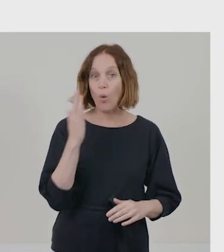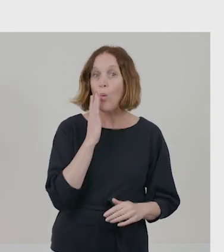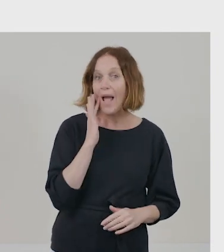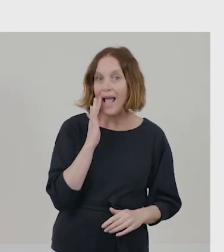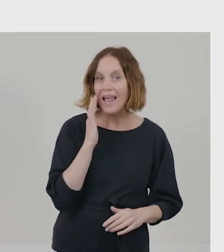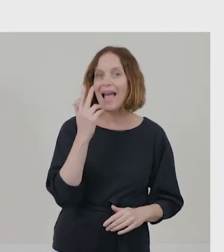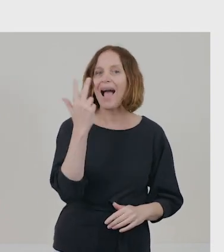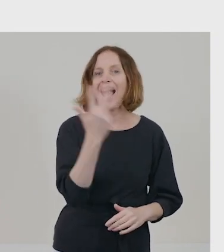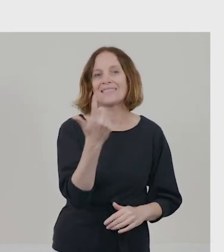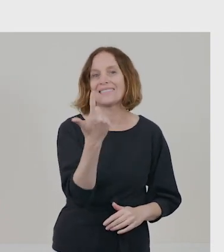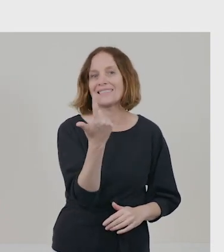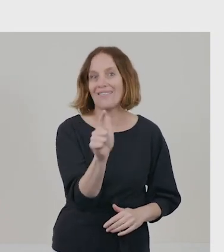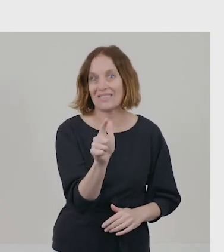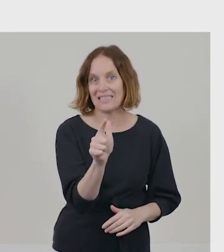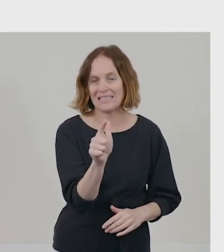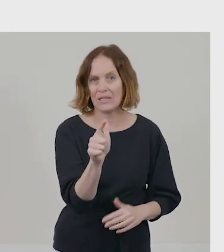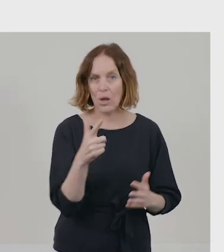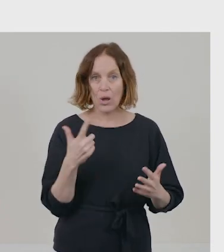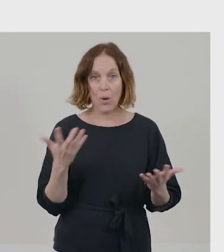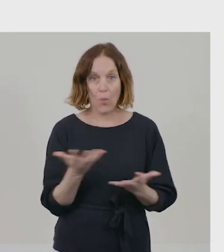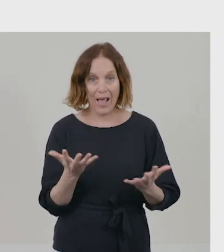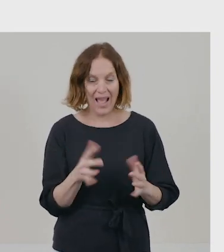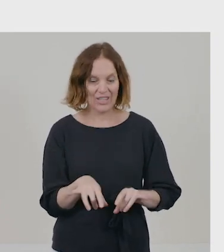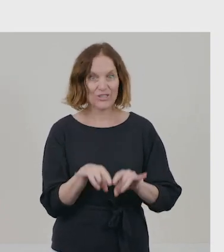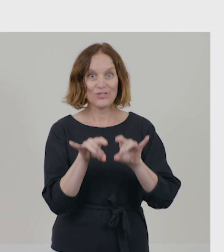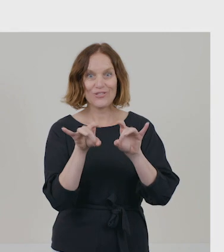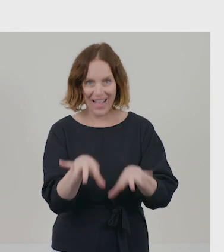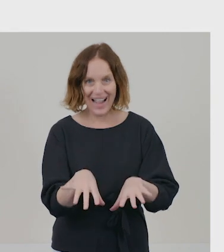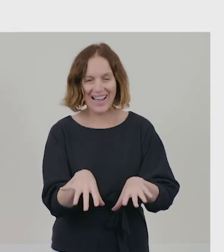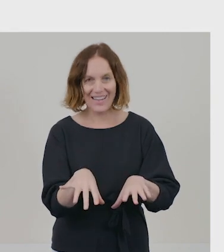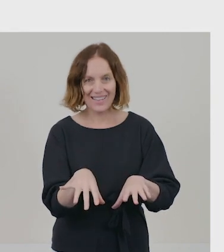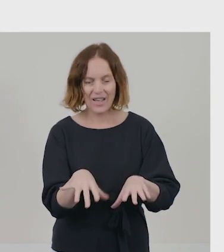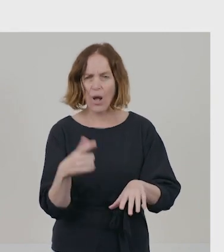The 'when' is the 1870s. The 'where' is Australia.